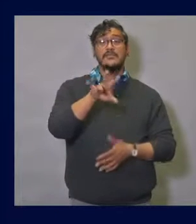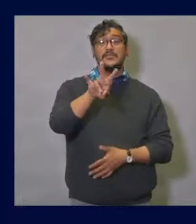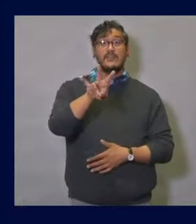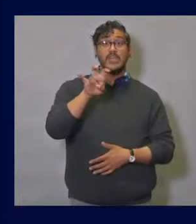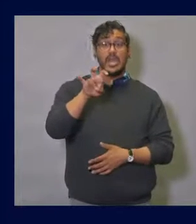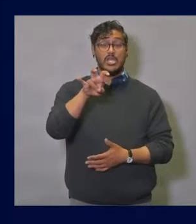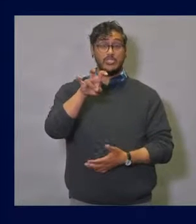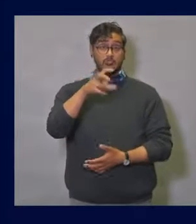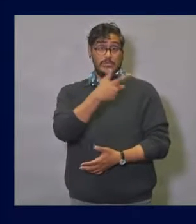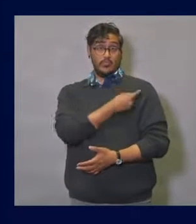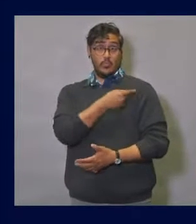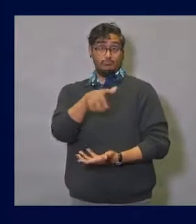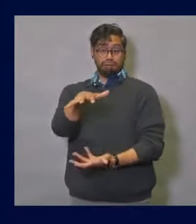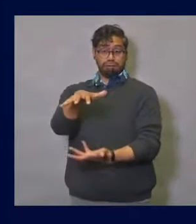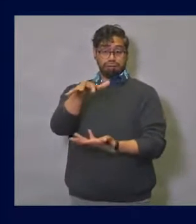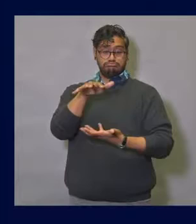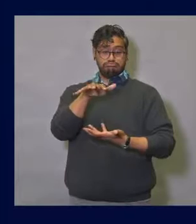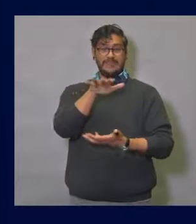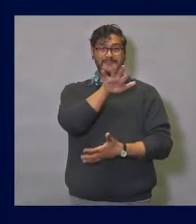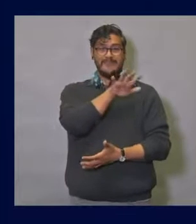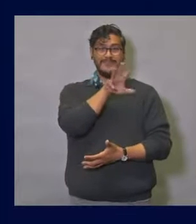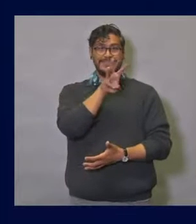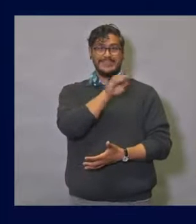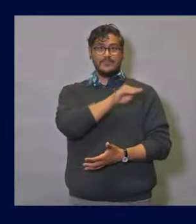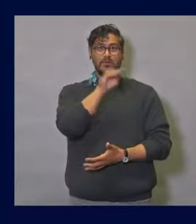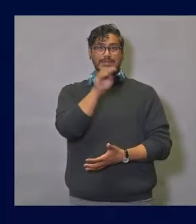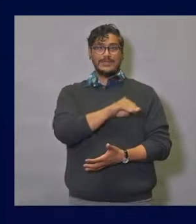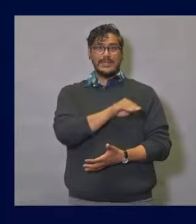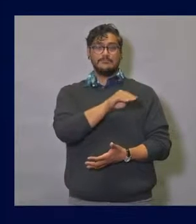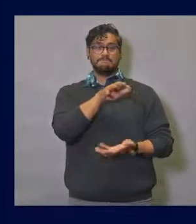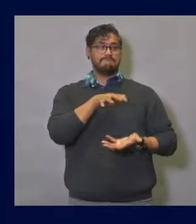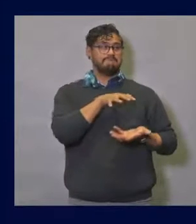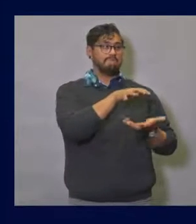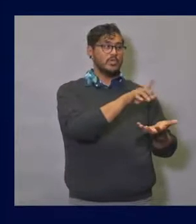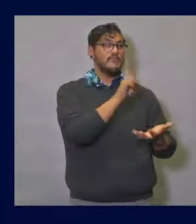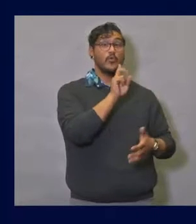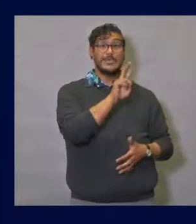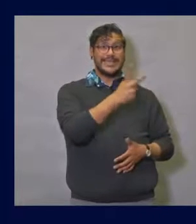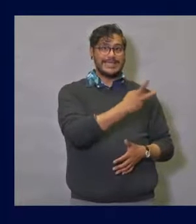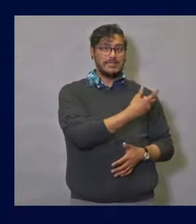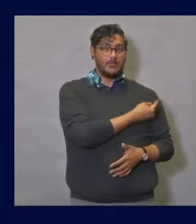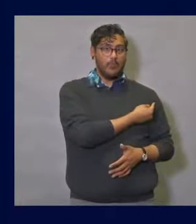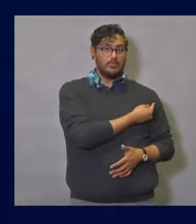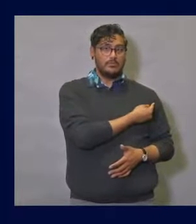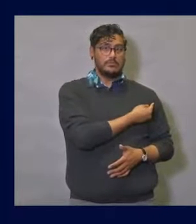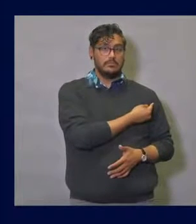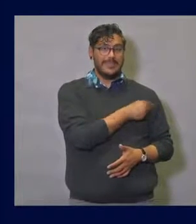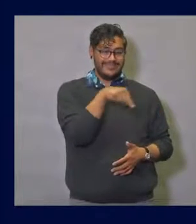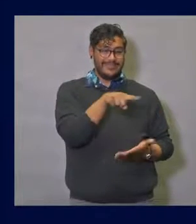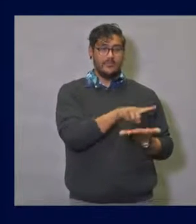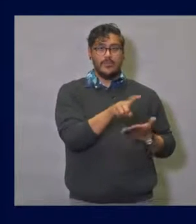OUR COUNTY. OUT OF THE TO 279,700 DOSES WE RECEIVED FOR THIS WEEK, 56% ARE